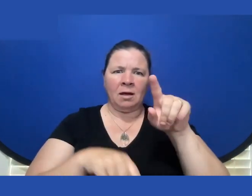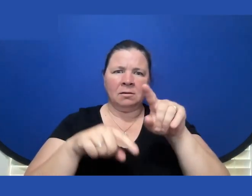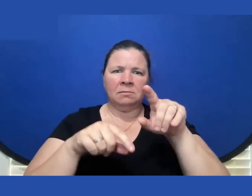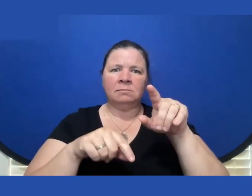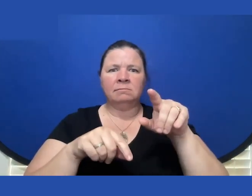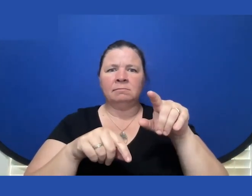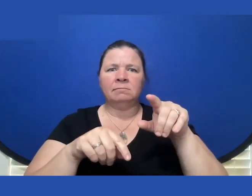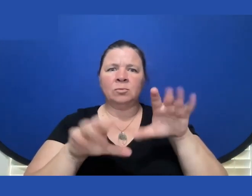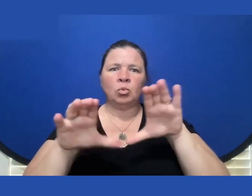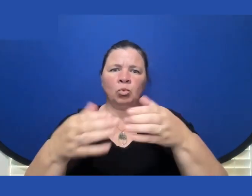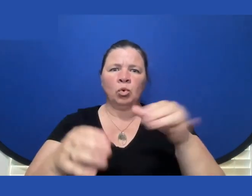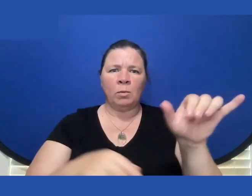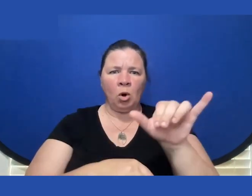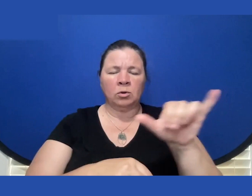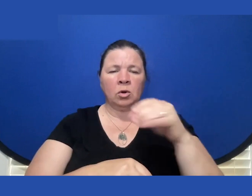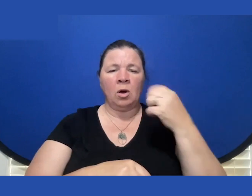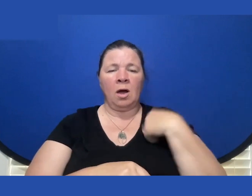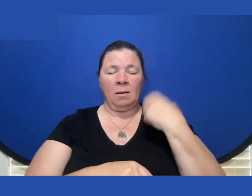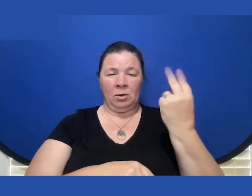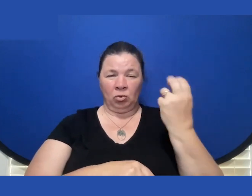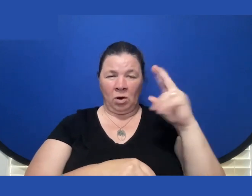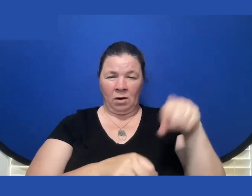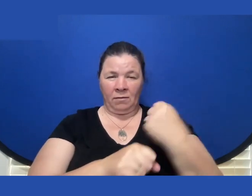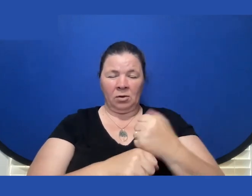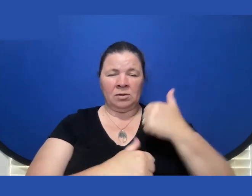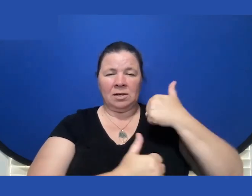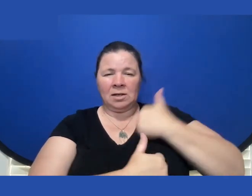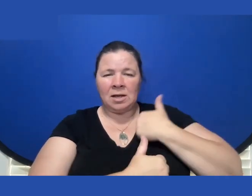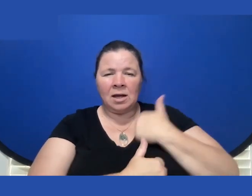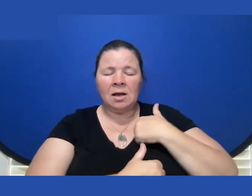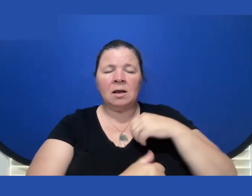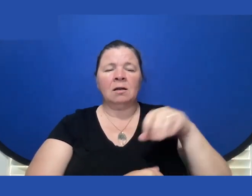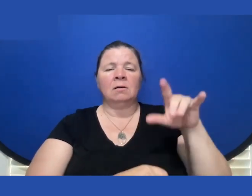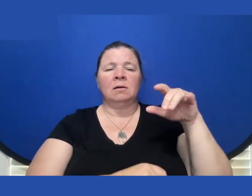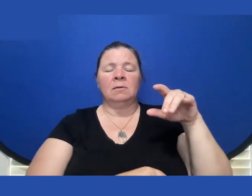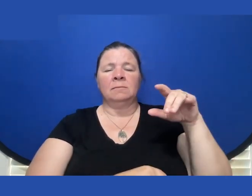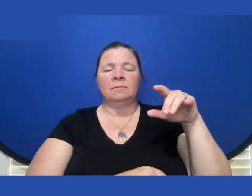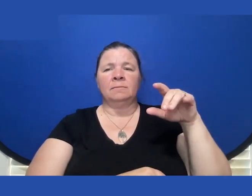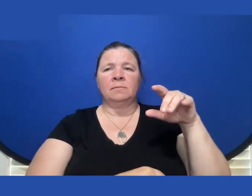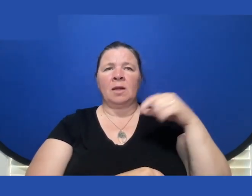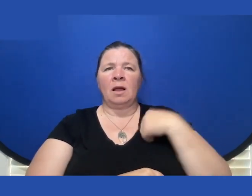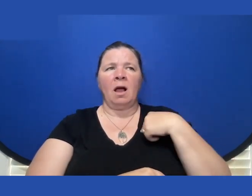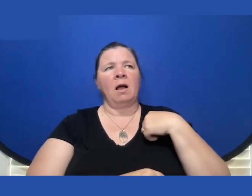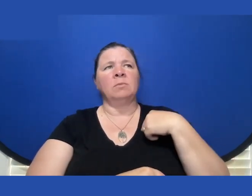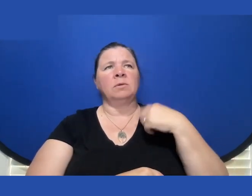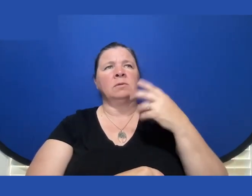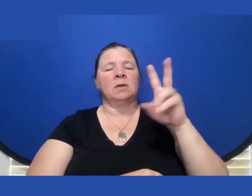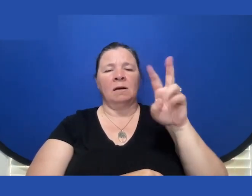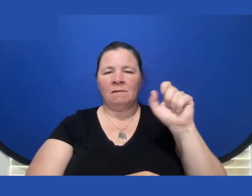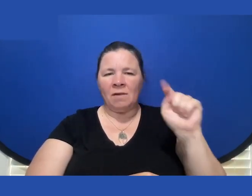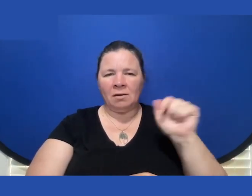spending over 12 years in the Canadian Armed Forces, you know, as a service member, Veteran, that kind of all kind of came together,